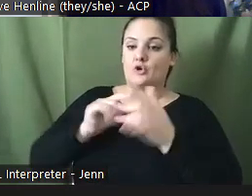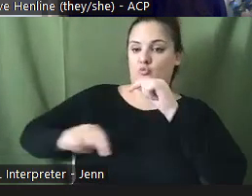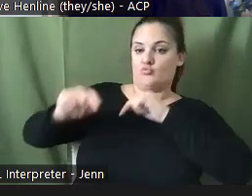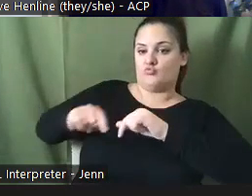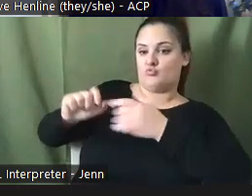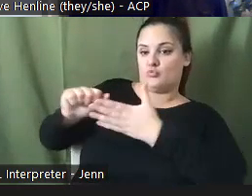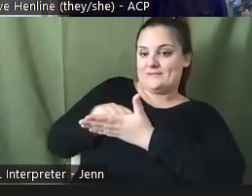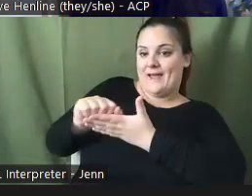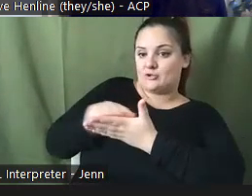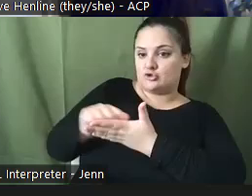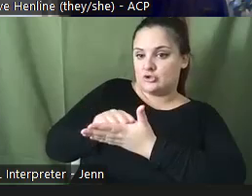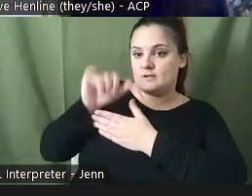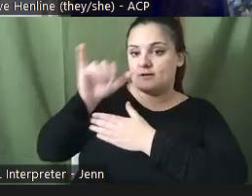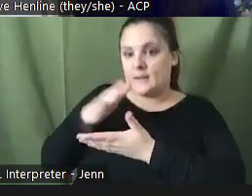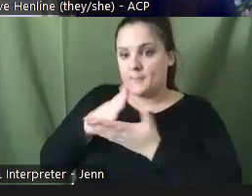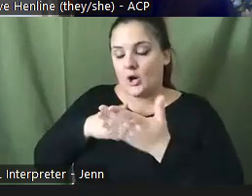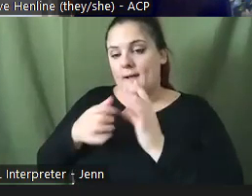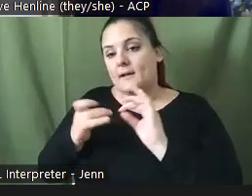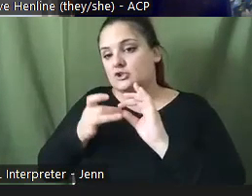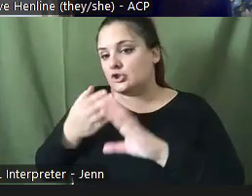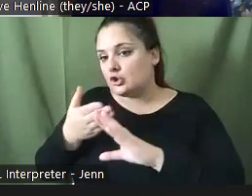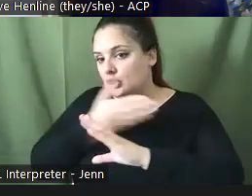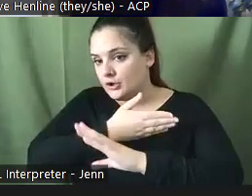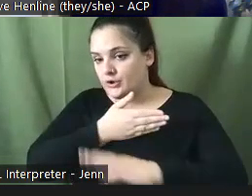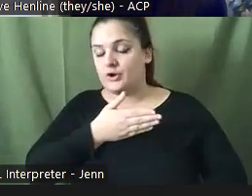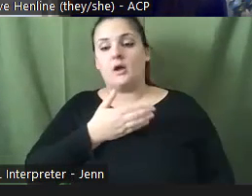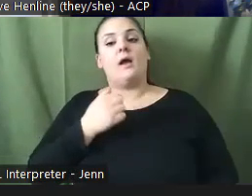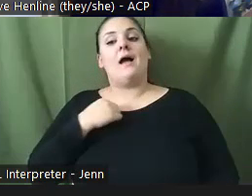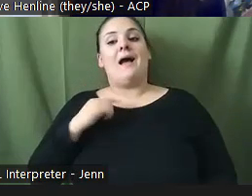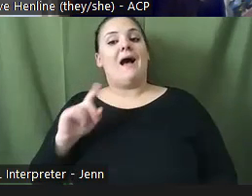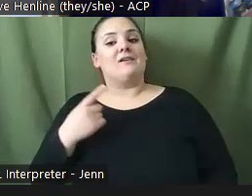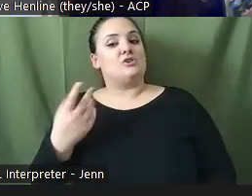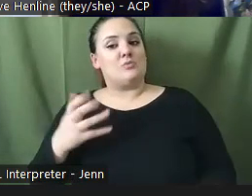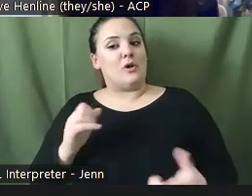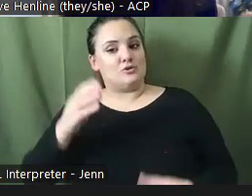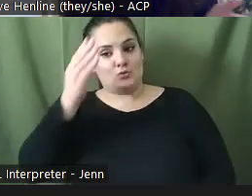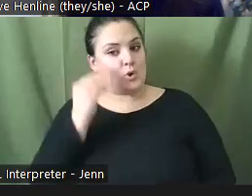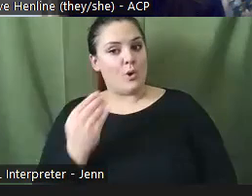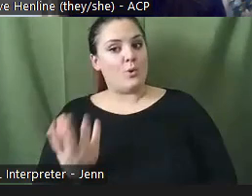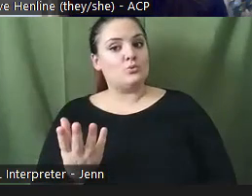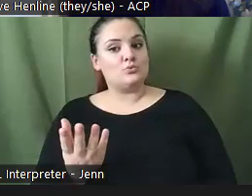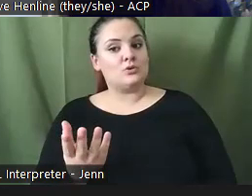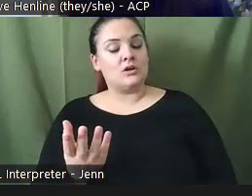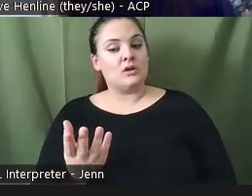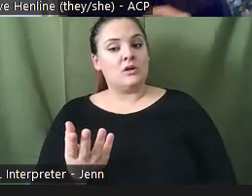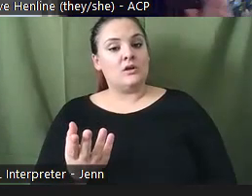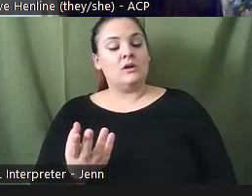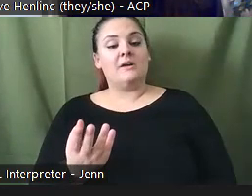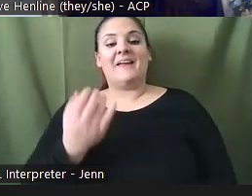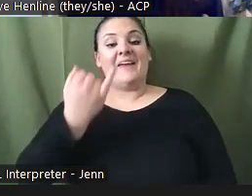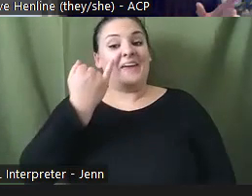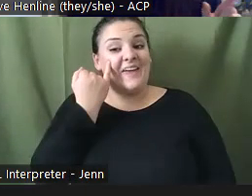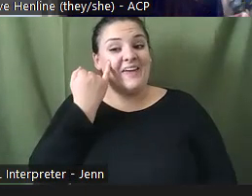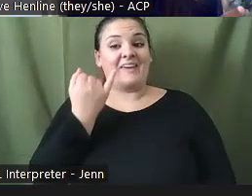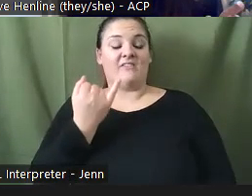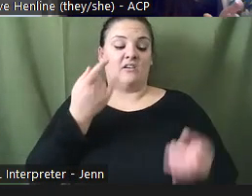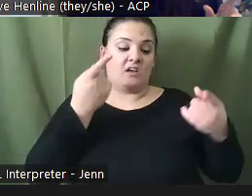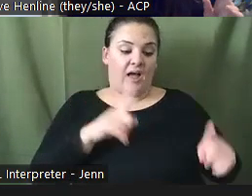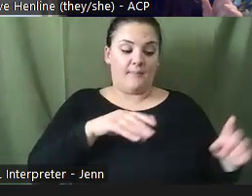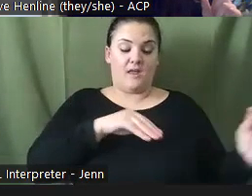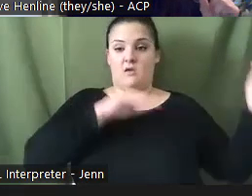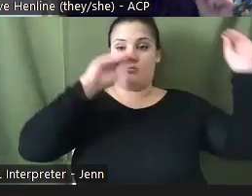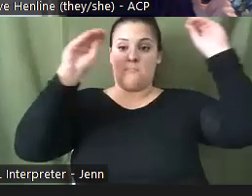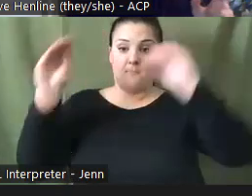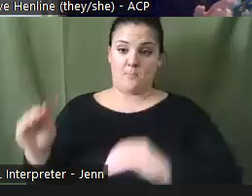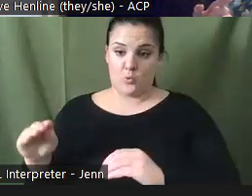And I just want to to note that if you do move, and more than 90 days has passed, 90 days